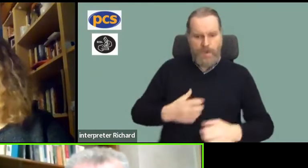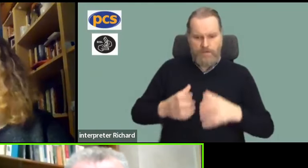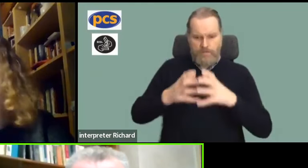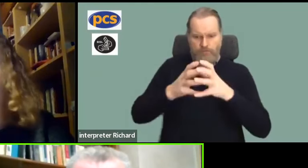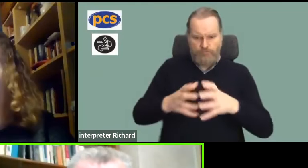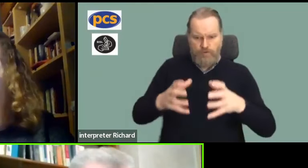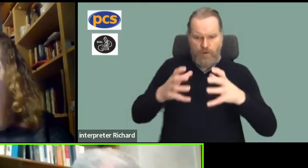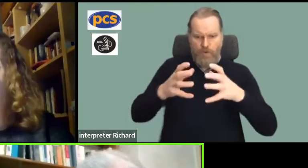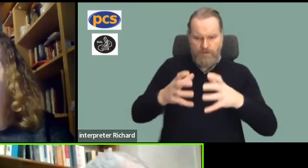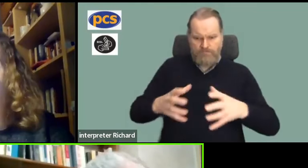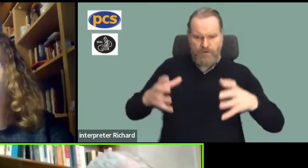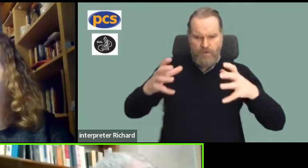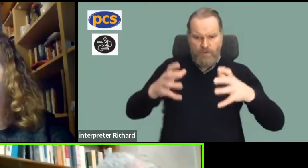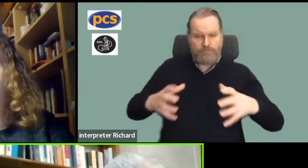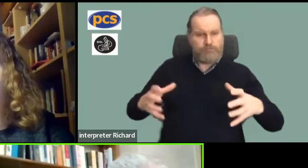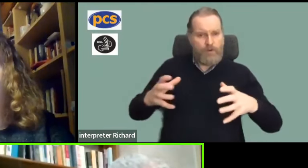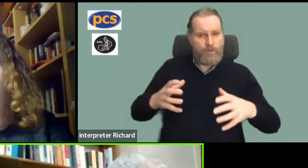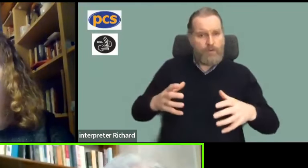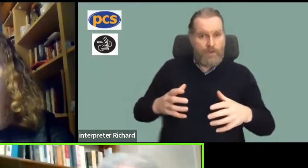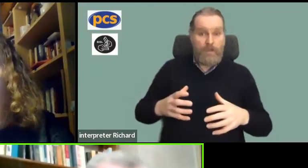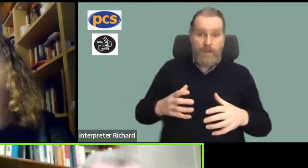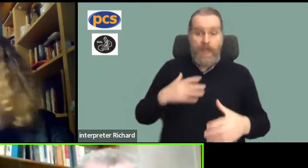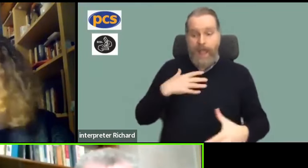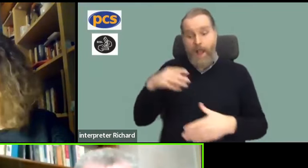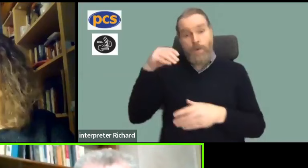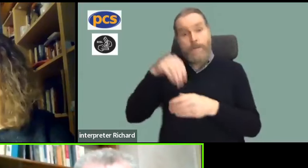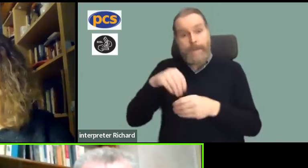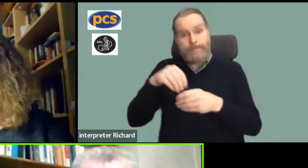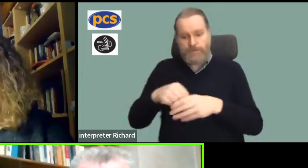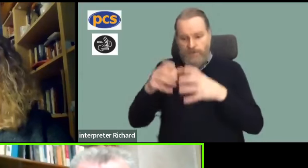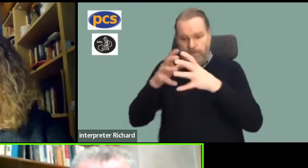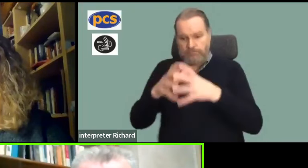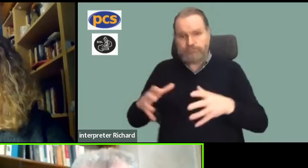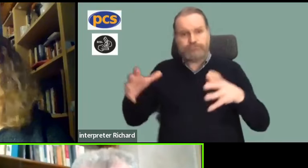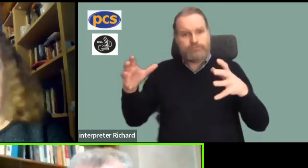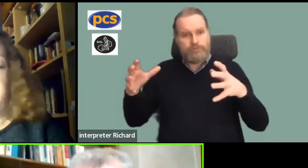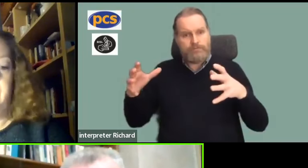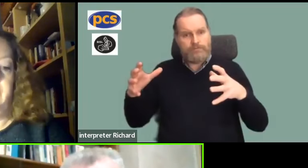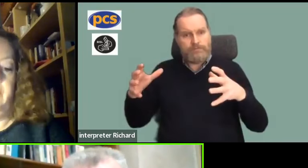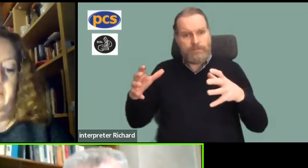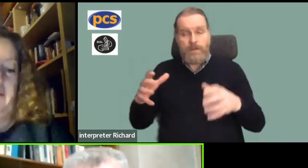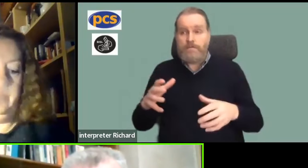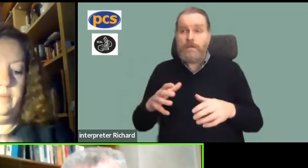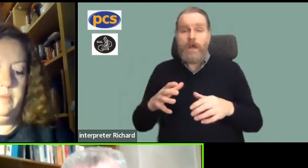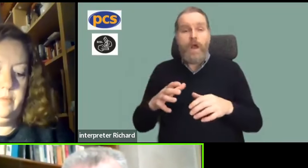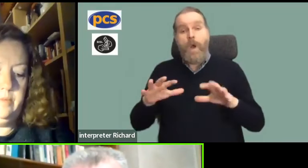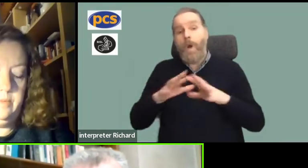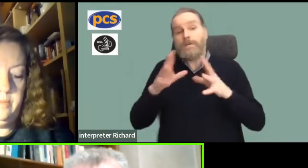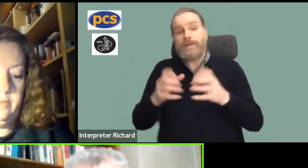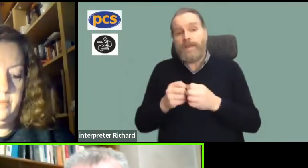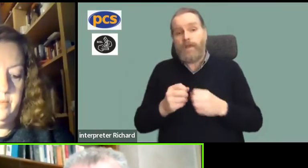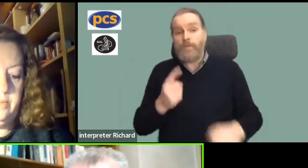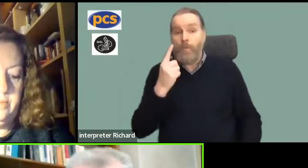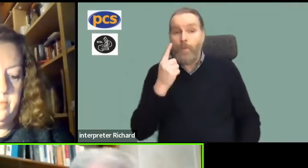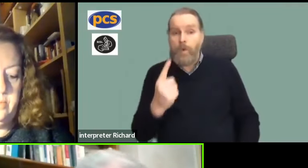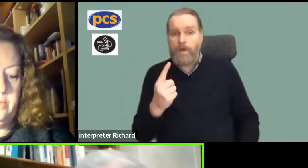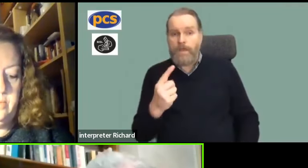done is the union is growing at a rate that it has not grown 4 years , I can tell you I can tell you now that our membership is now membership is now approaching a